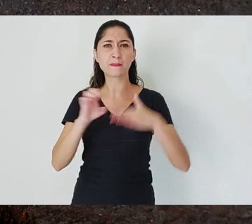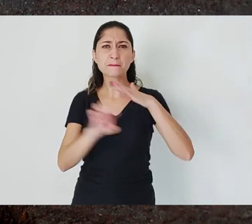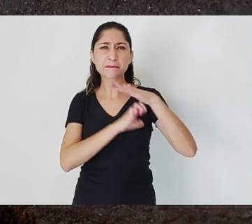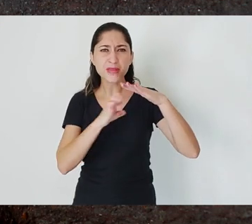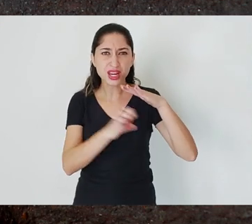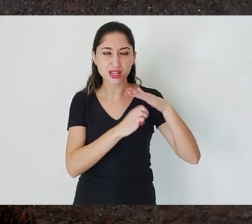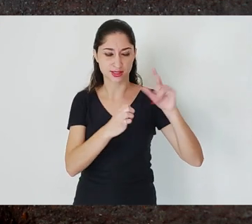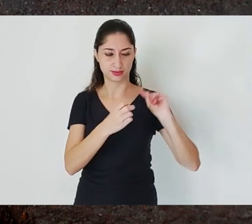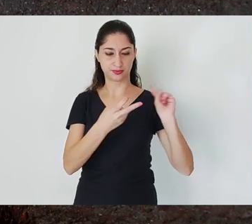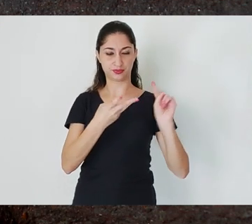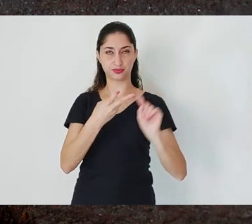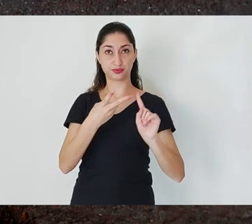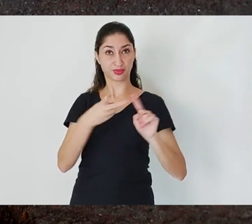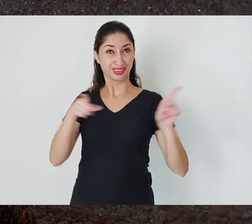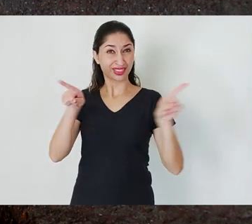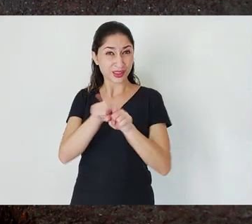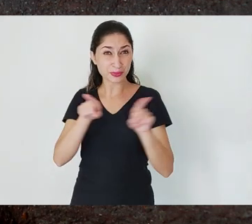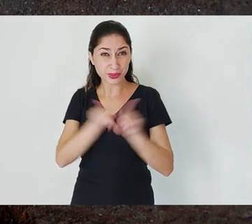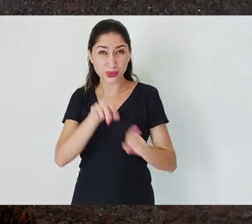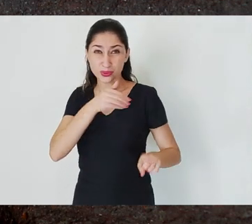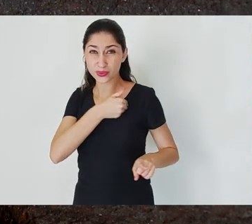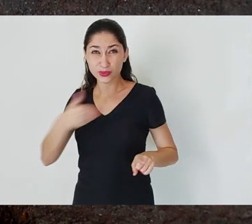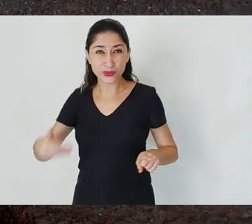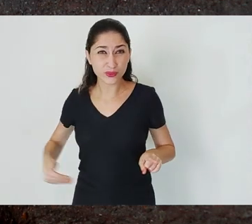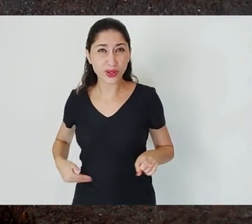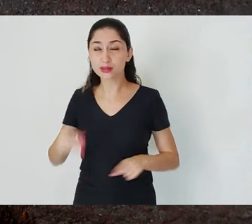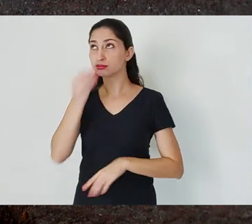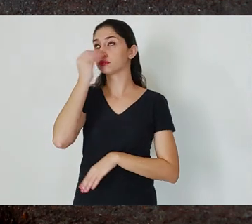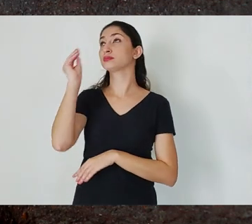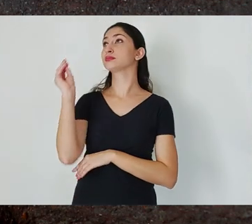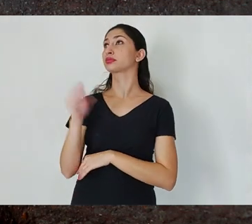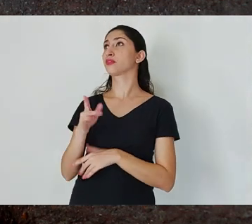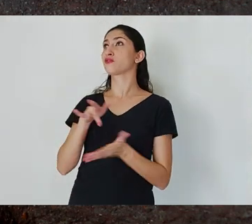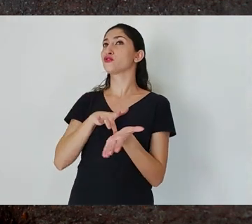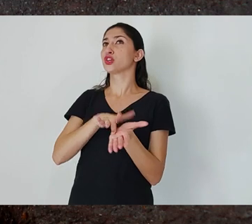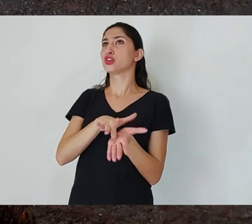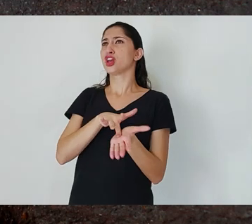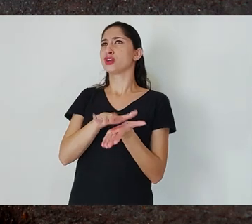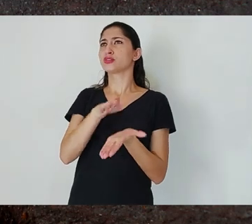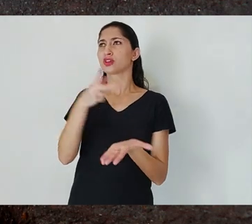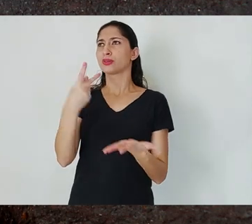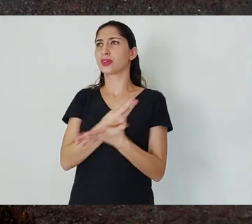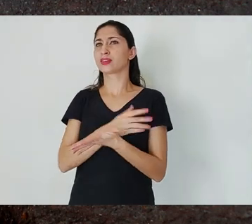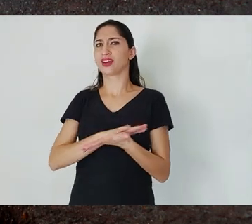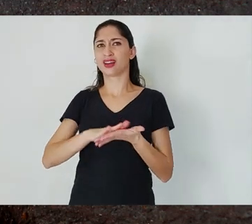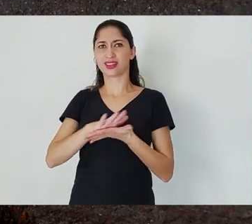authorities regarding inspections and neglect of the population. Needless to say,